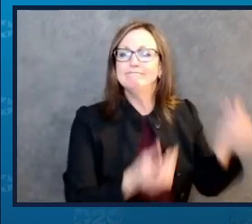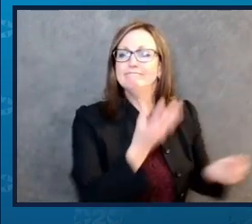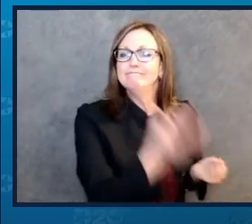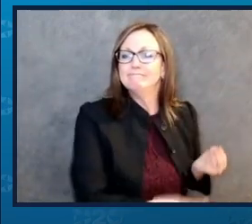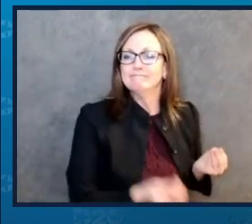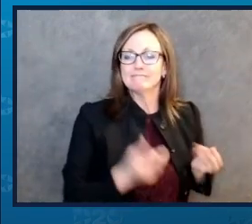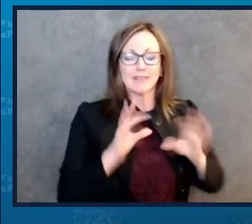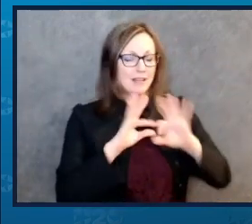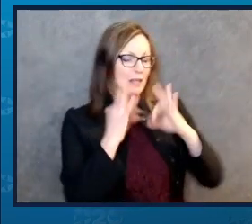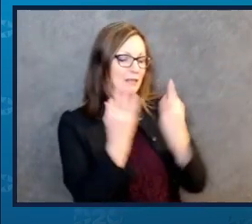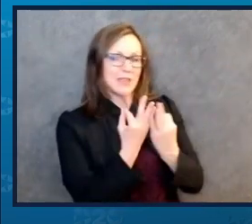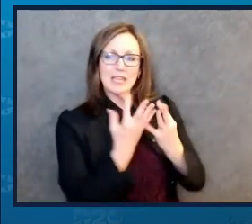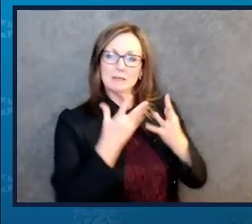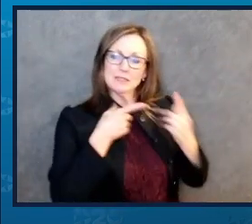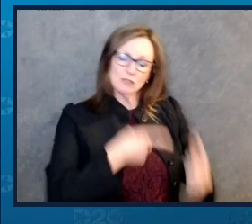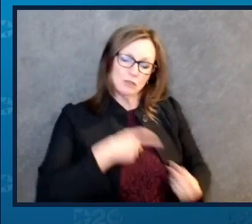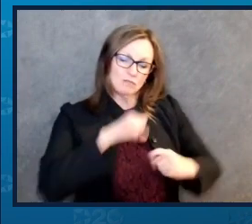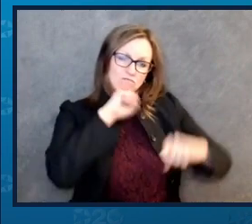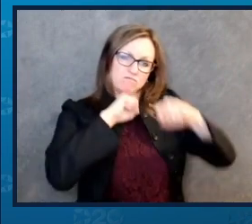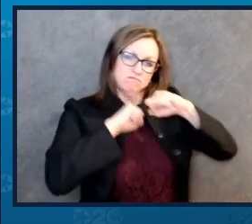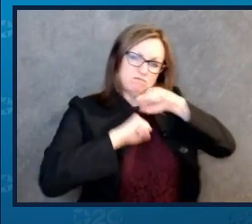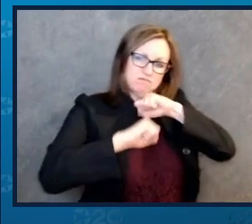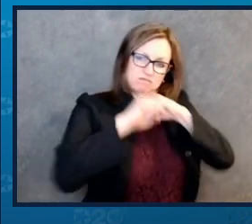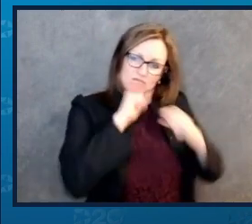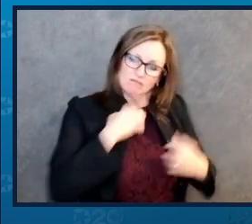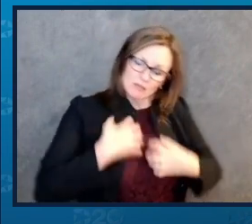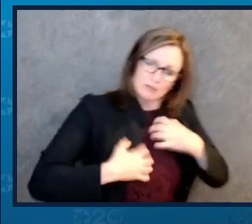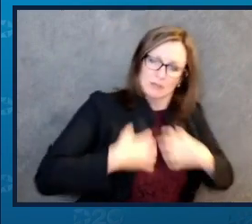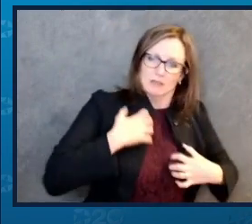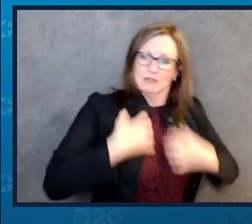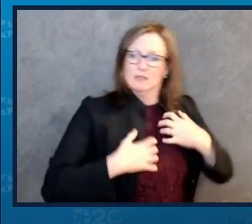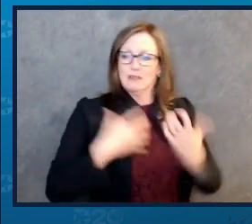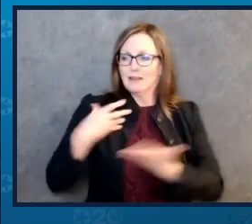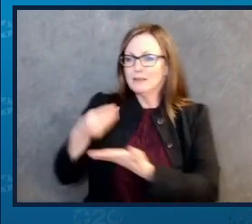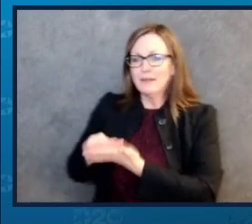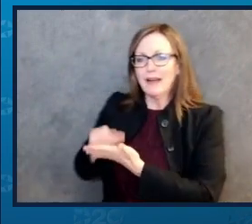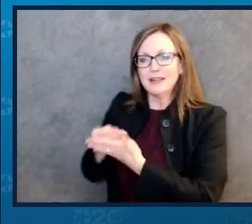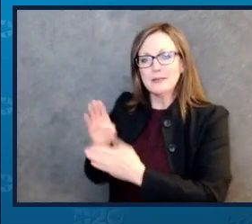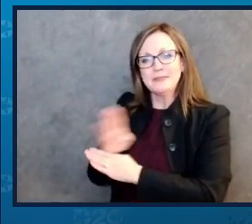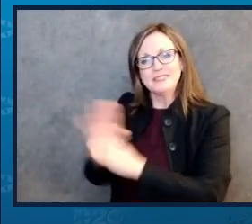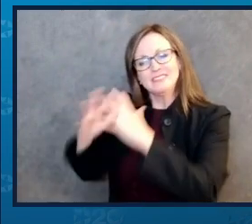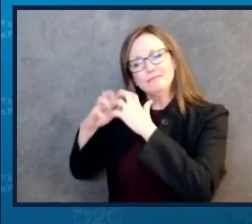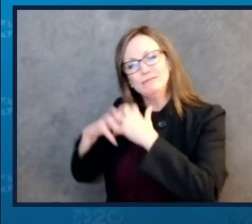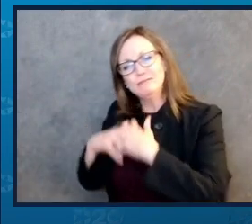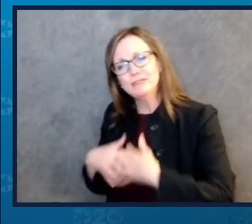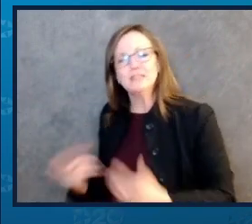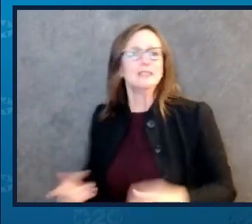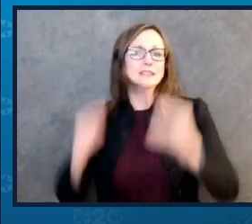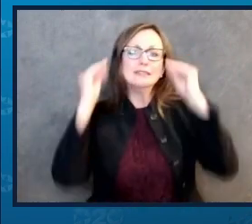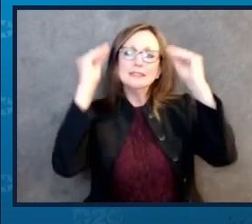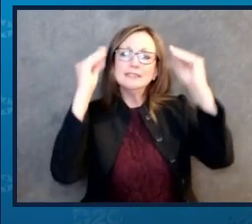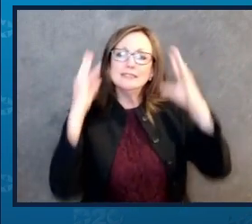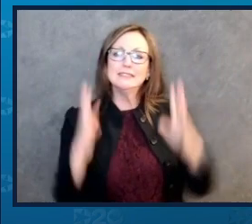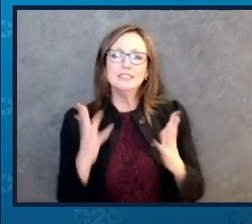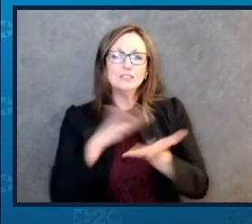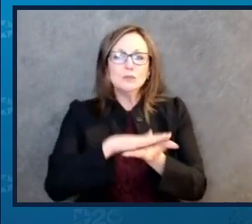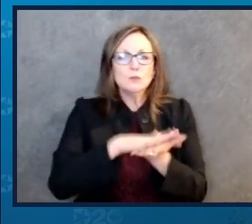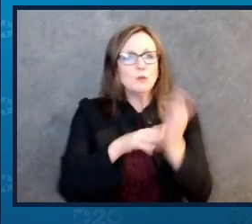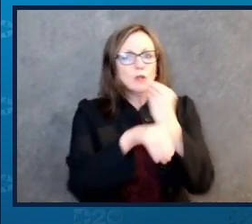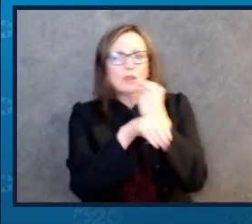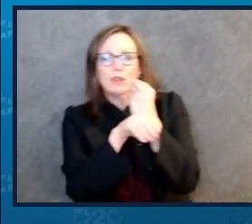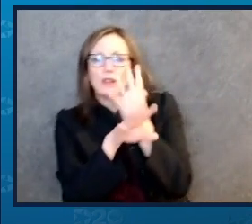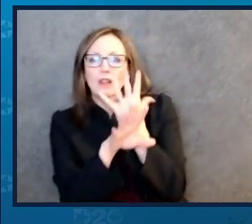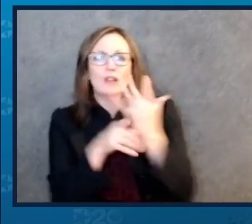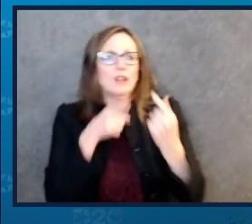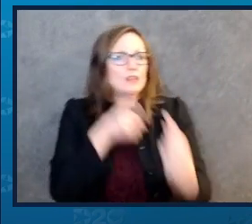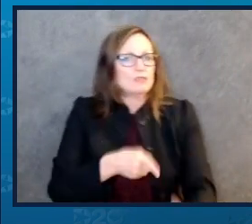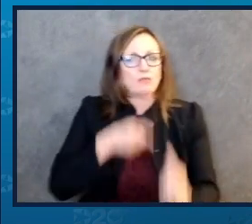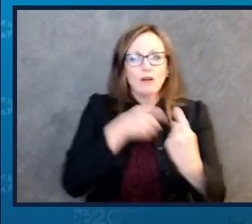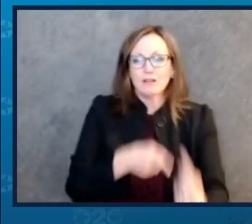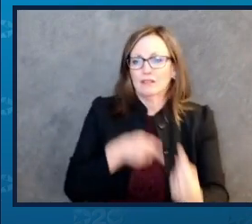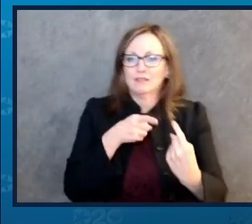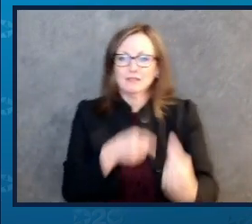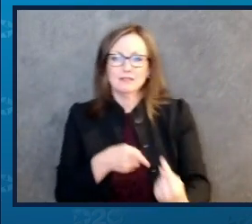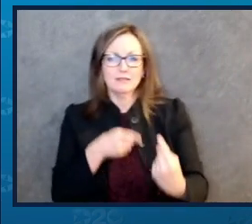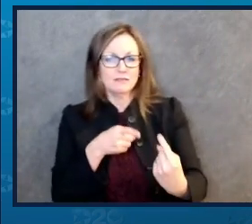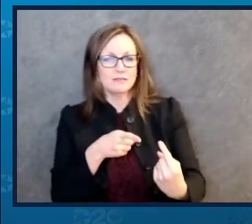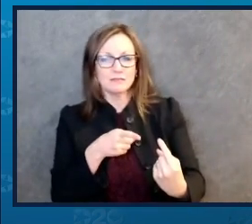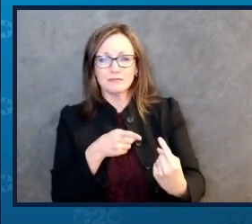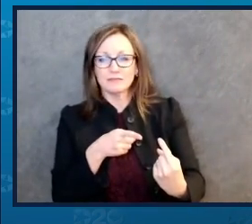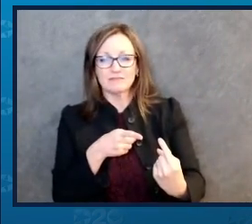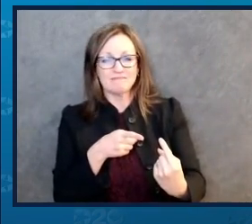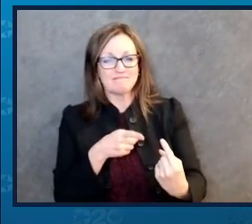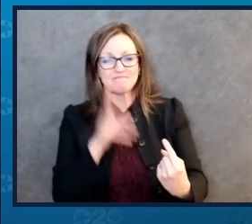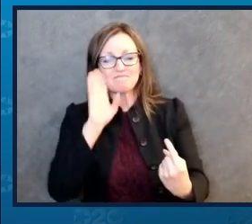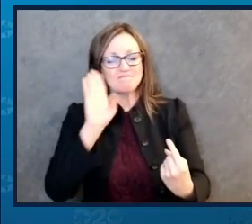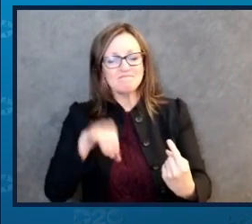THAT SCREEN, YOU KNOW WHAT WE'RE